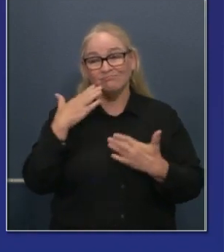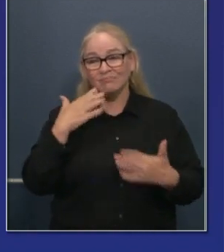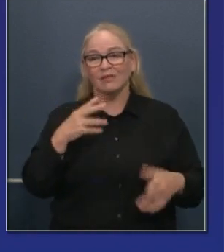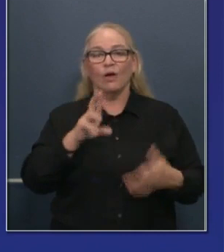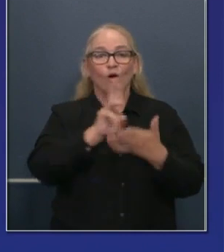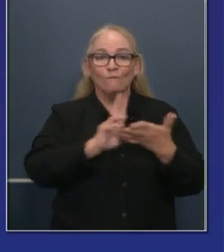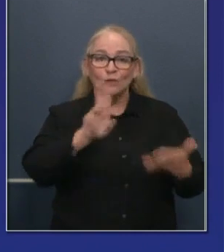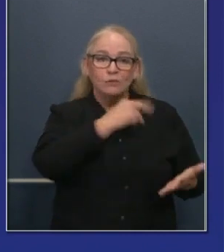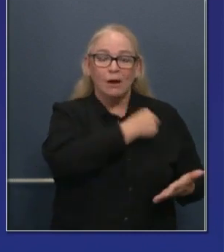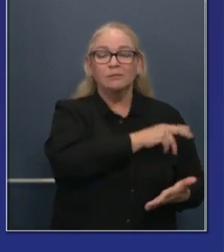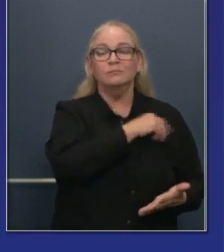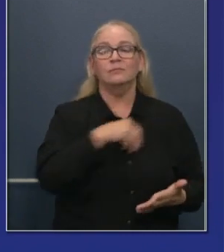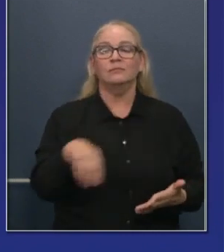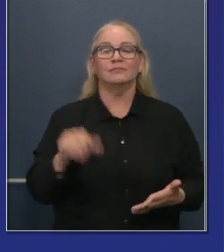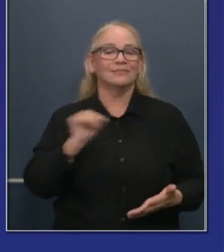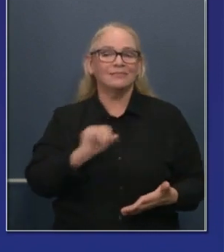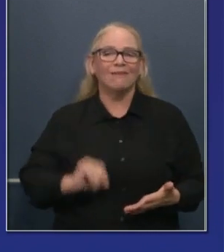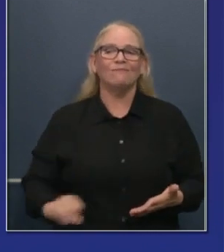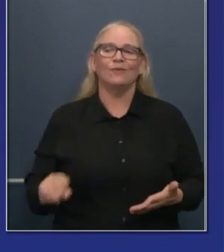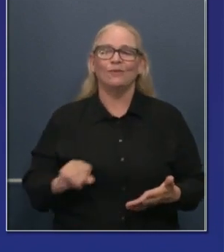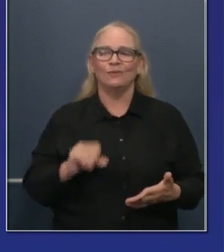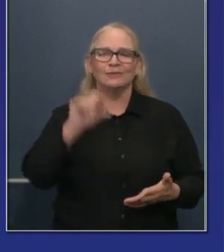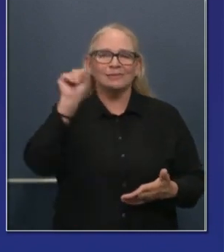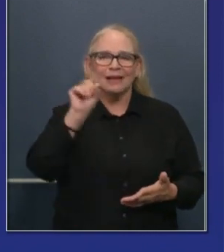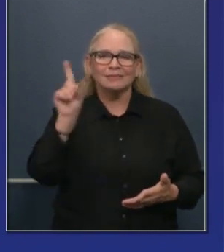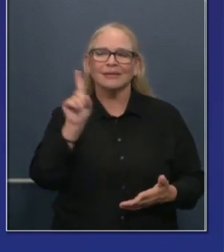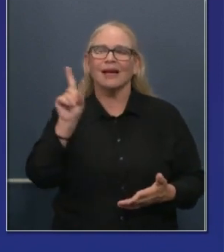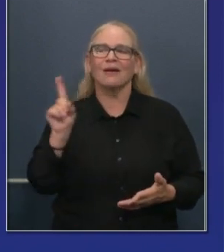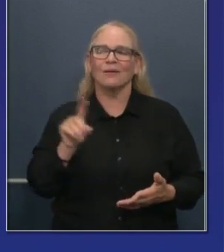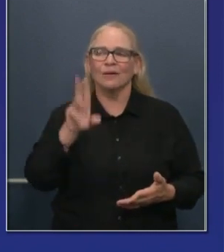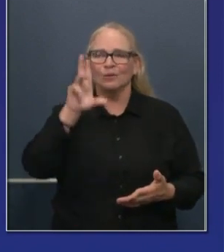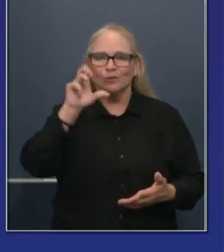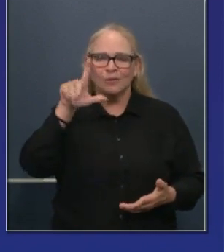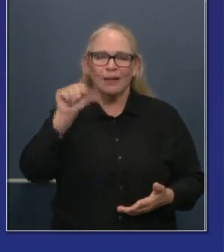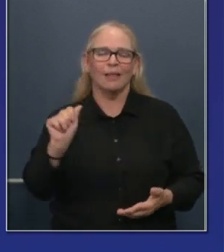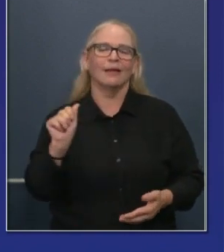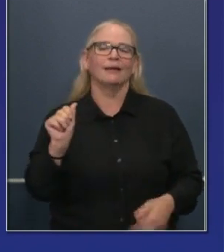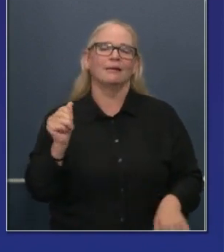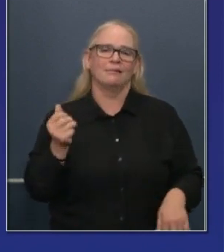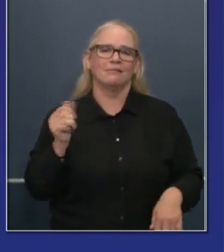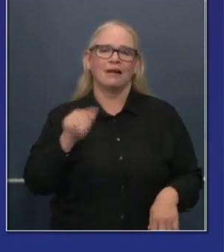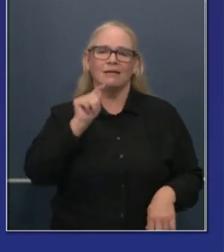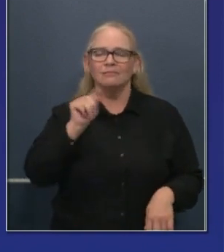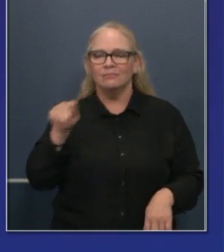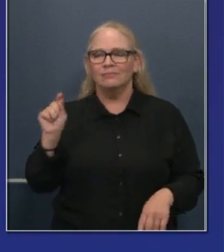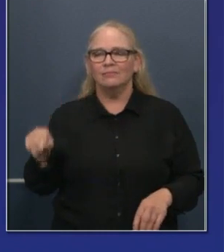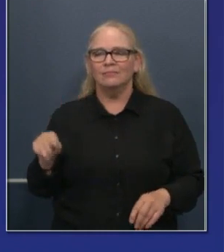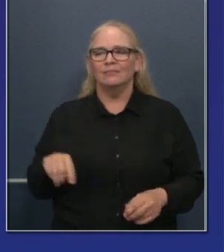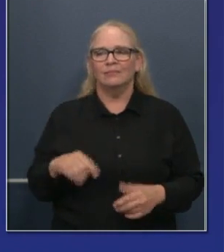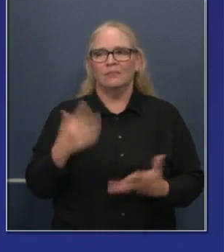WE ALSO HAVE INCREDIBLE LEADERSHIP AT UCSD AND AT STANFORD AND UCLA.